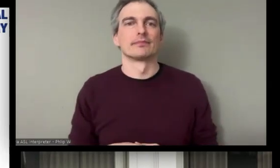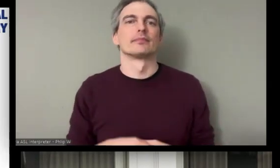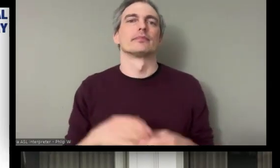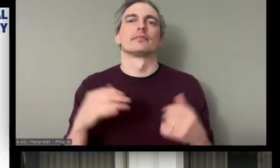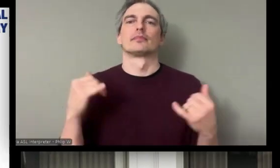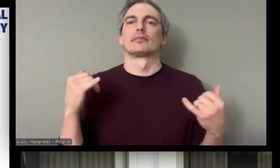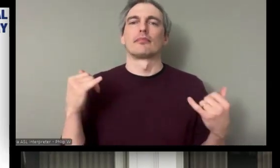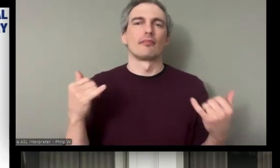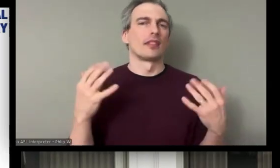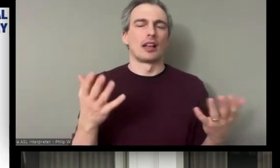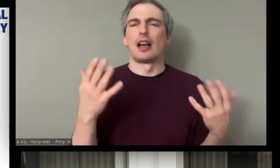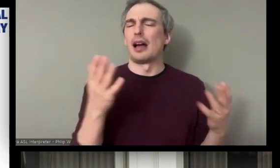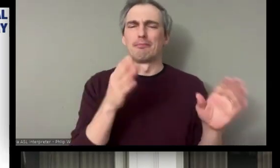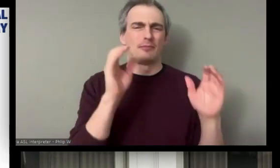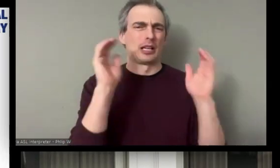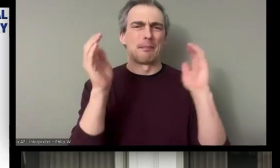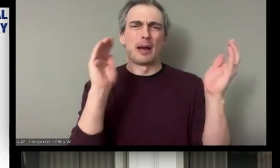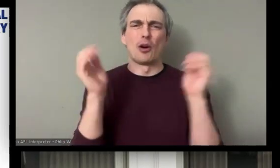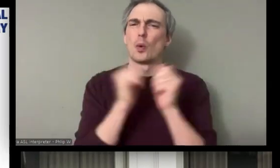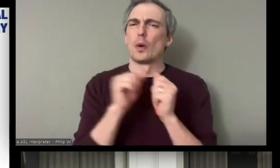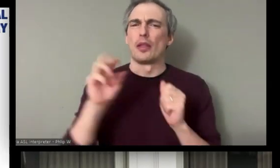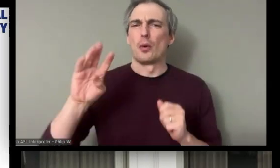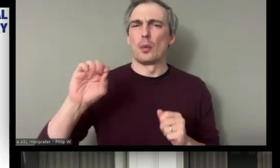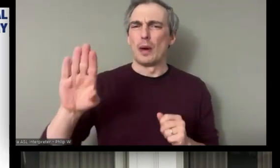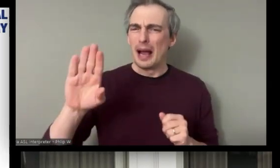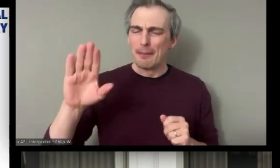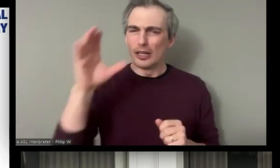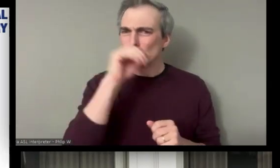So assuming that you might have done some work for web accessibility